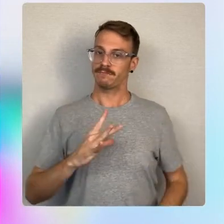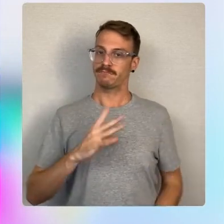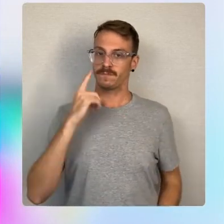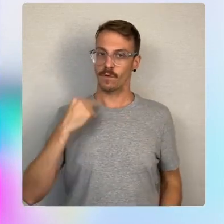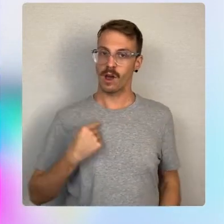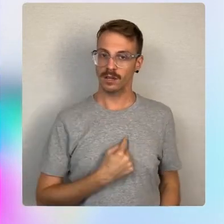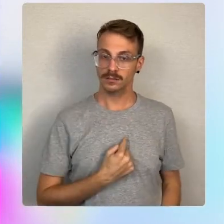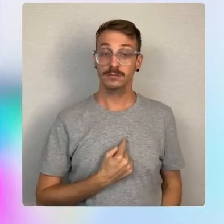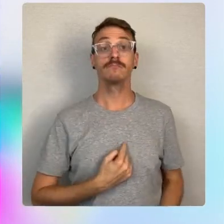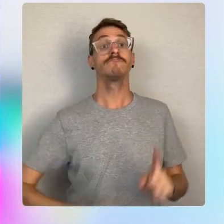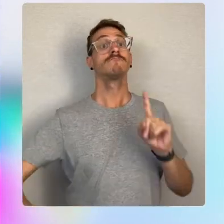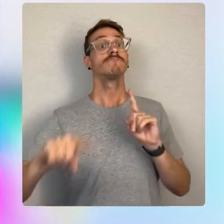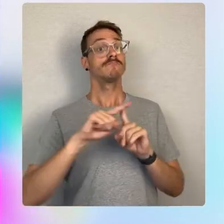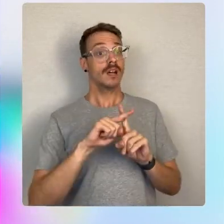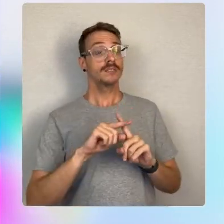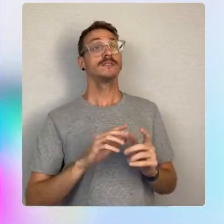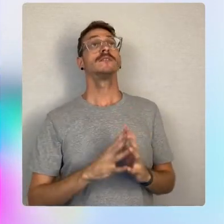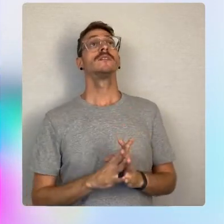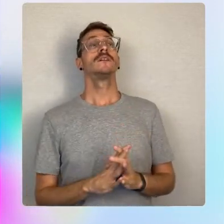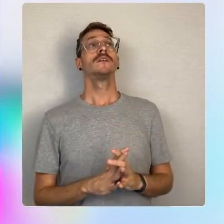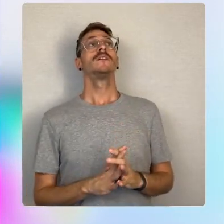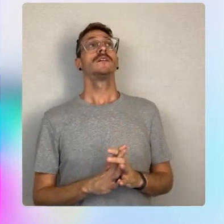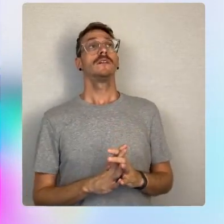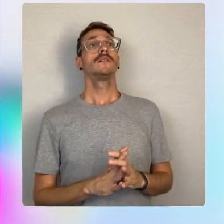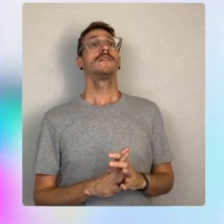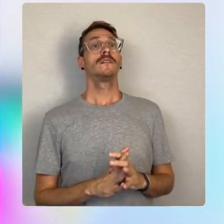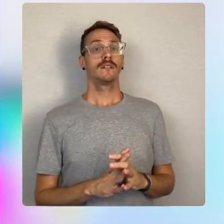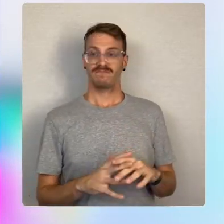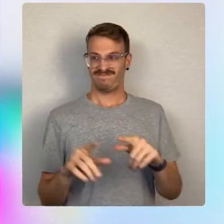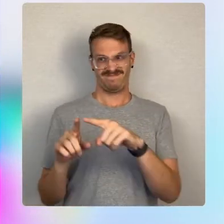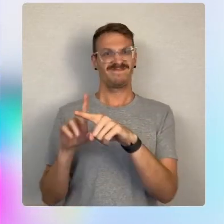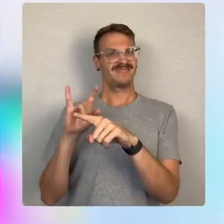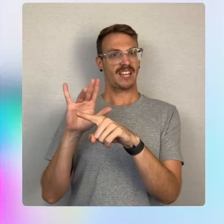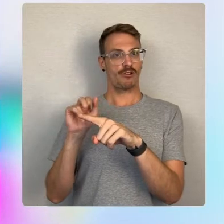And in addition to that, as Dariush also mentioned before,